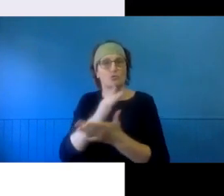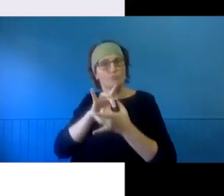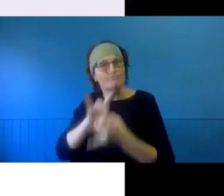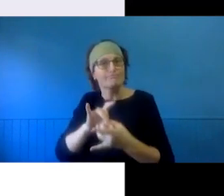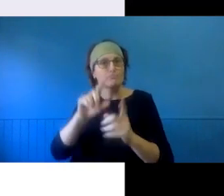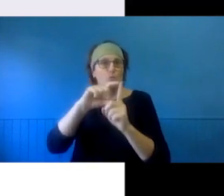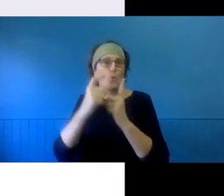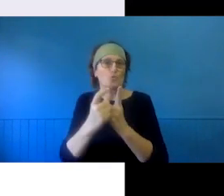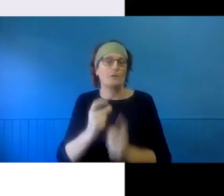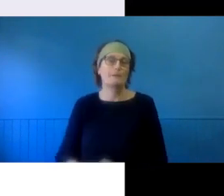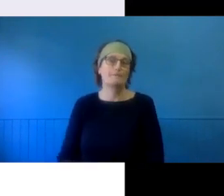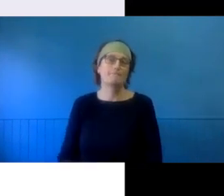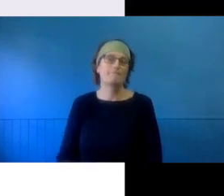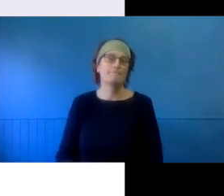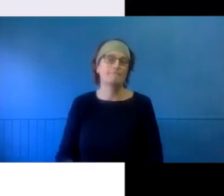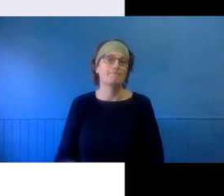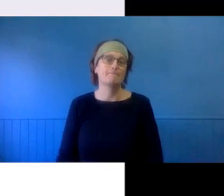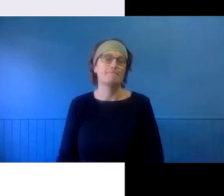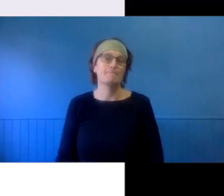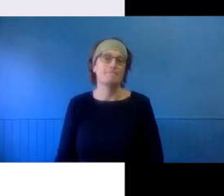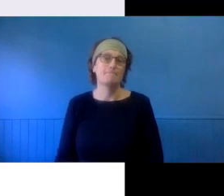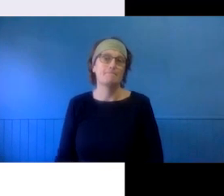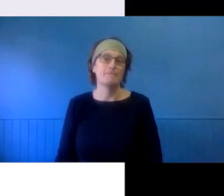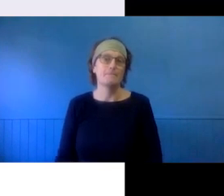culture. Through this space I think important it to look at the